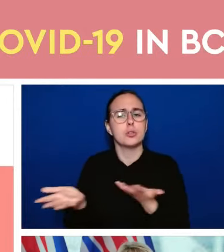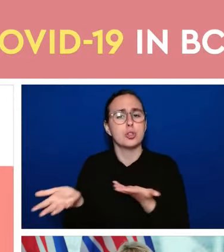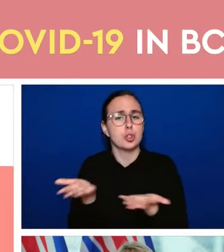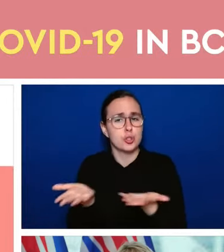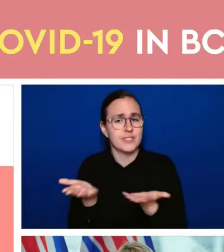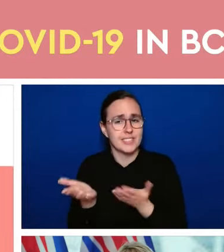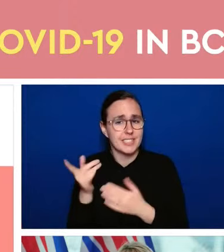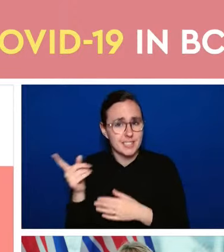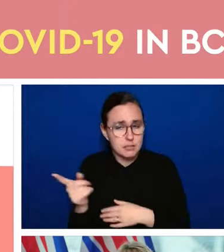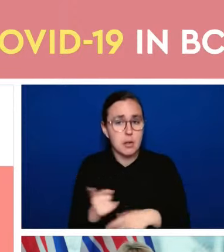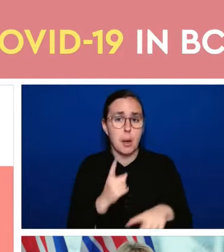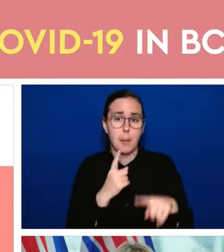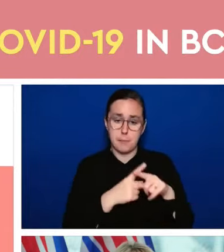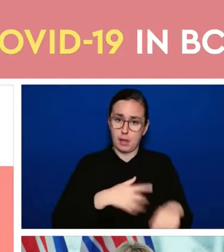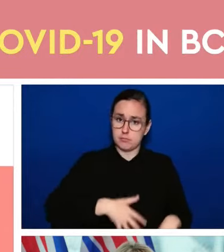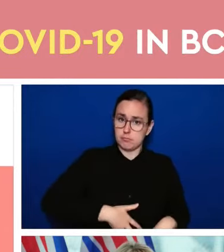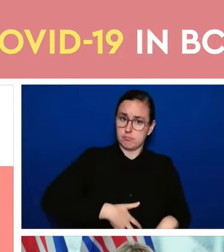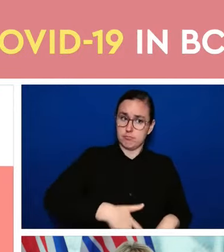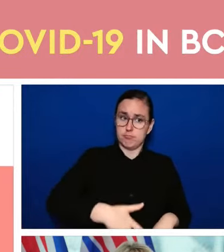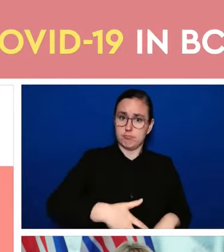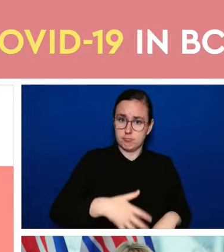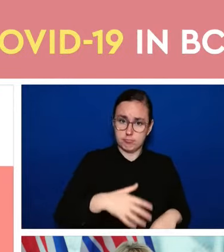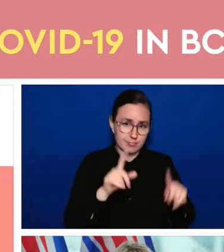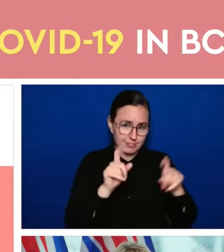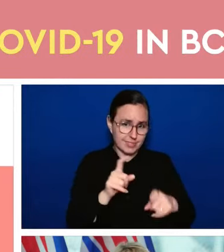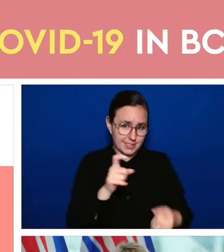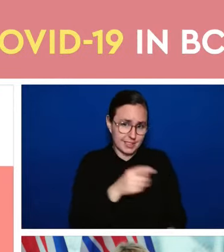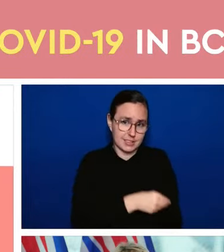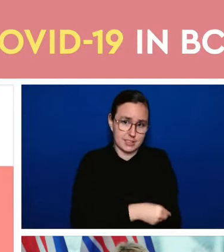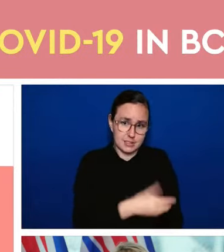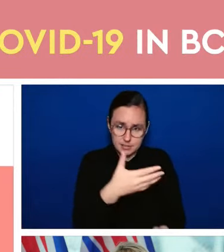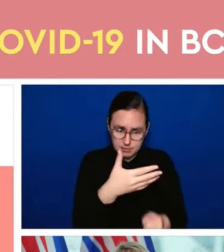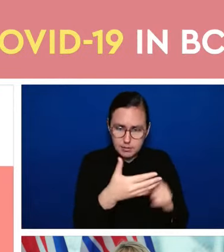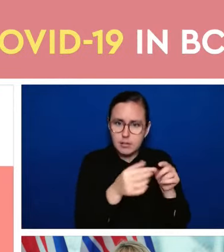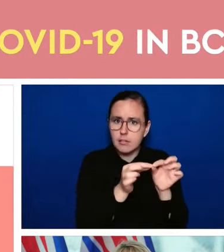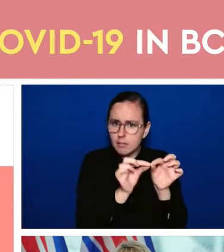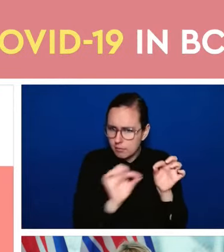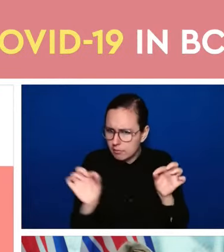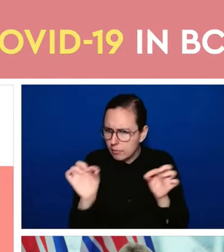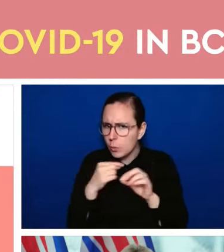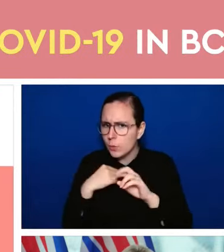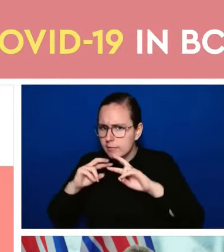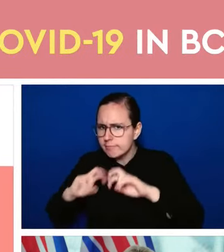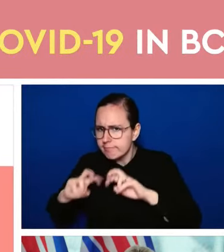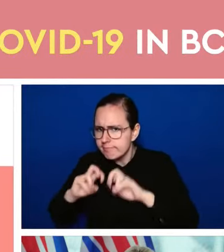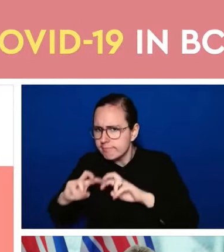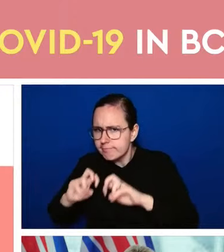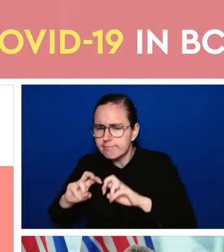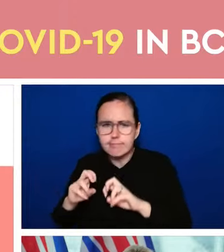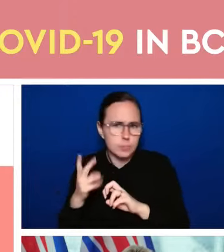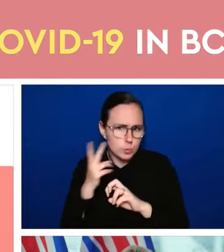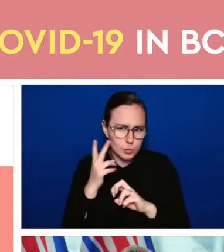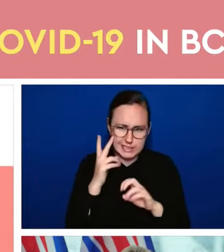help us understand in geographic areas across the sea if we're starting to see increase.